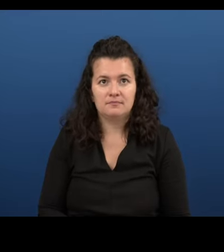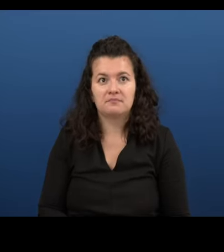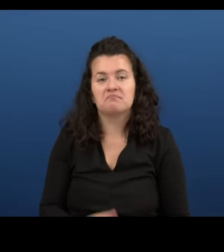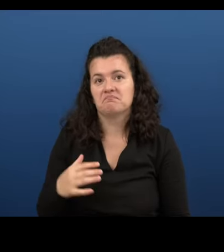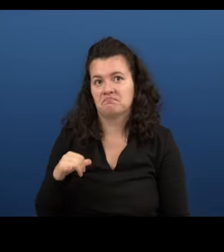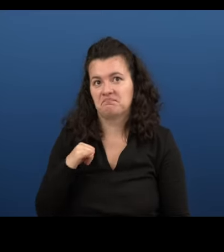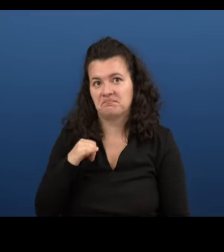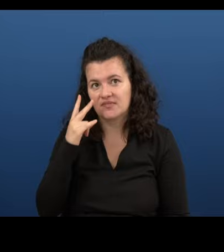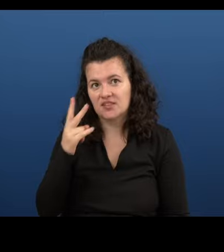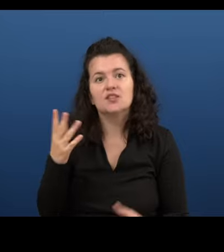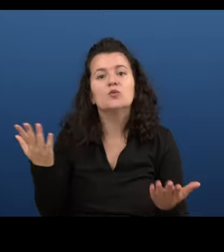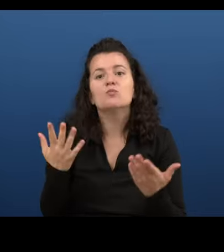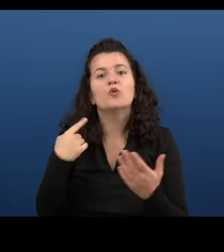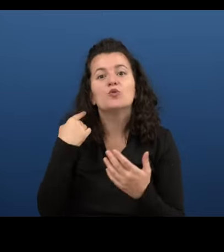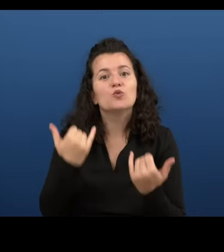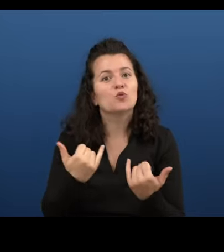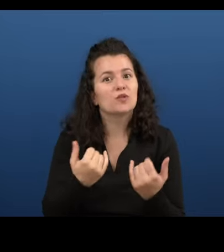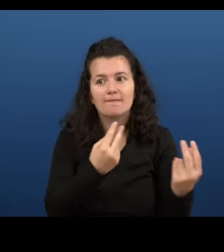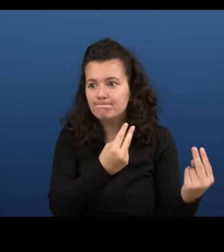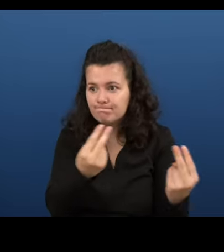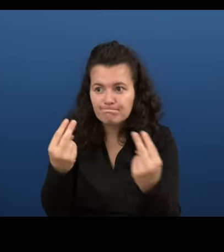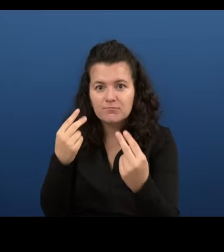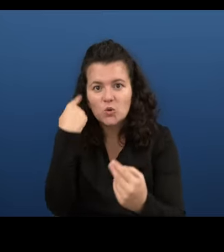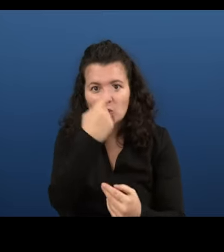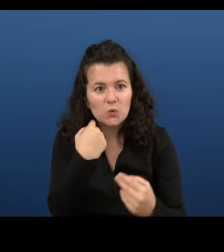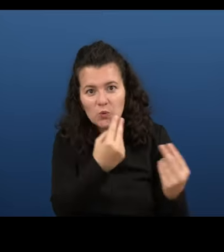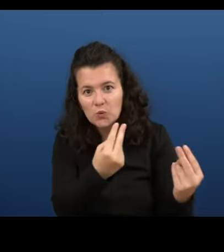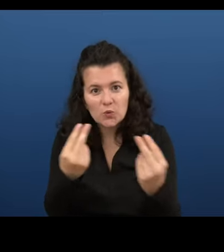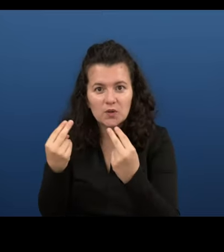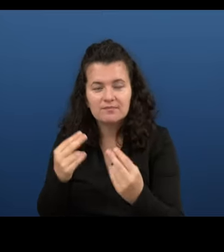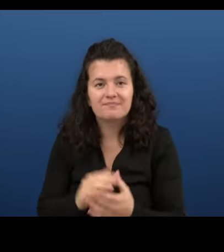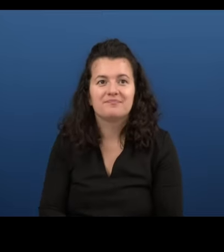Is today the composition of the participants including the speakers I am not sure but I